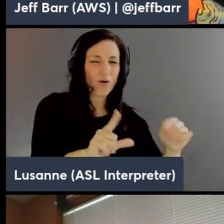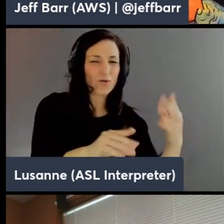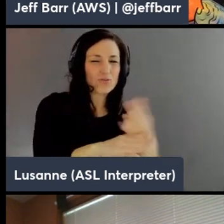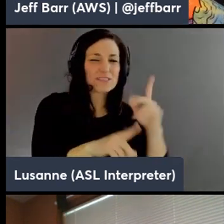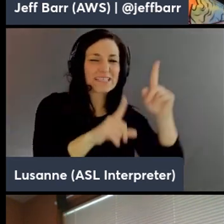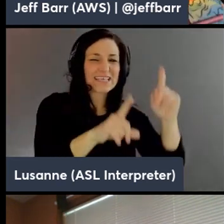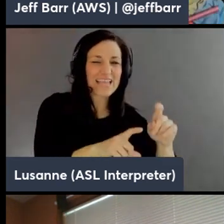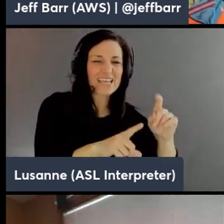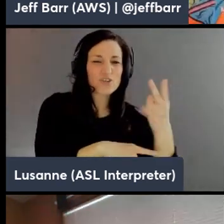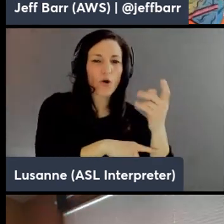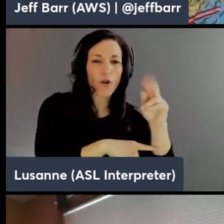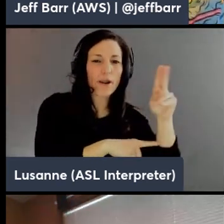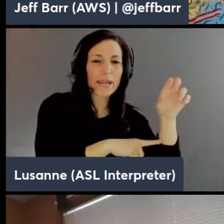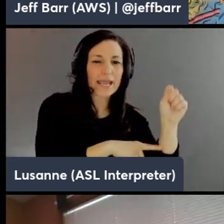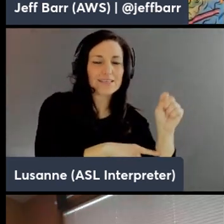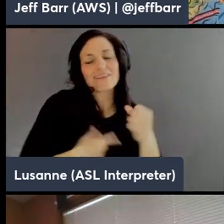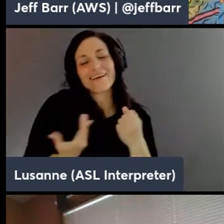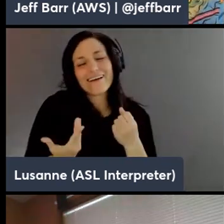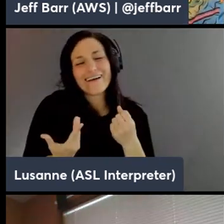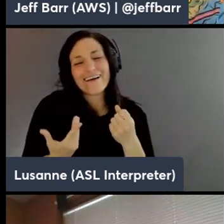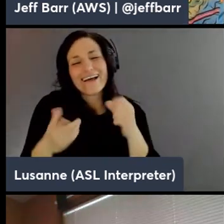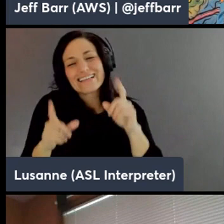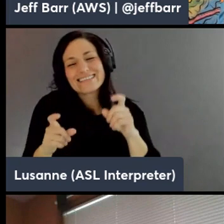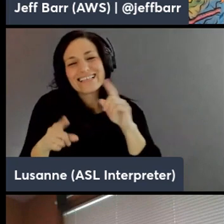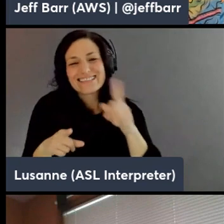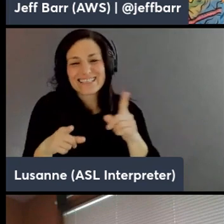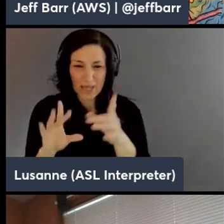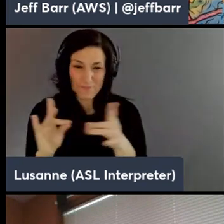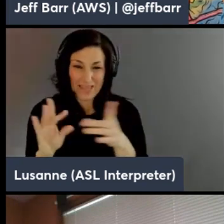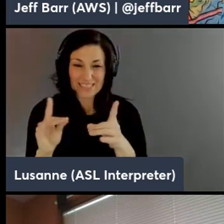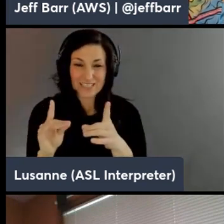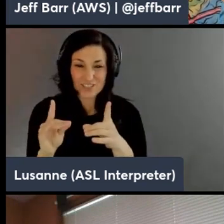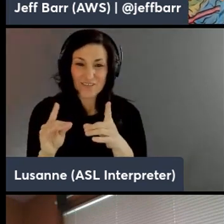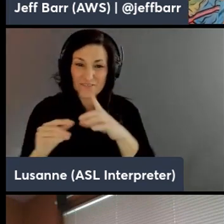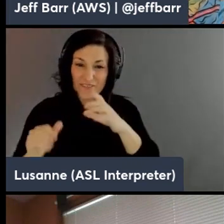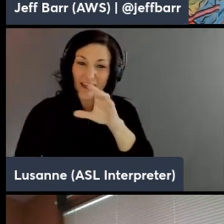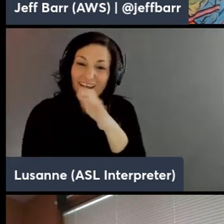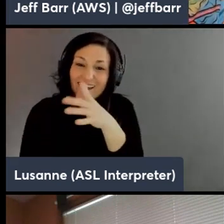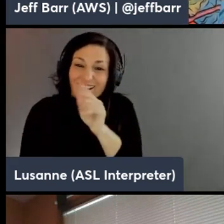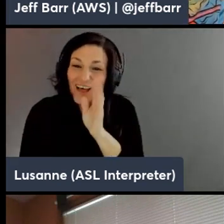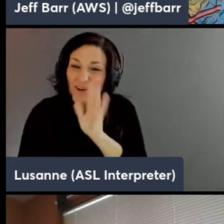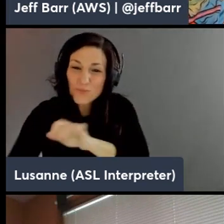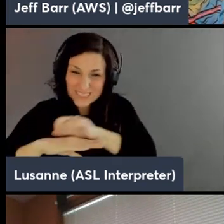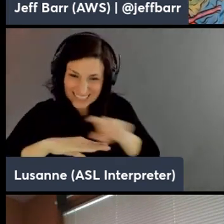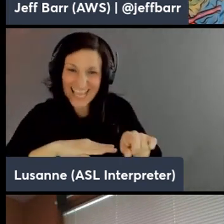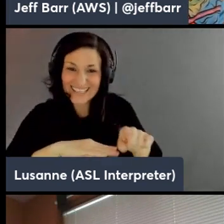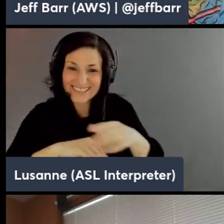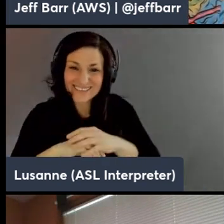and that kinda gives the ability to figure out what's happening in your game, to try things out.